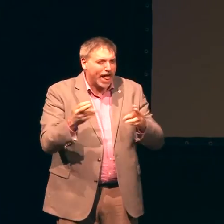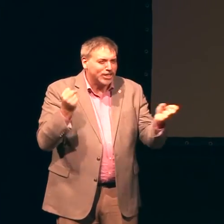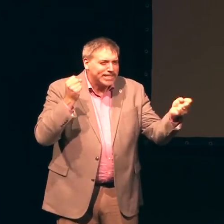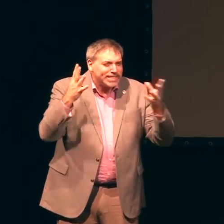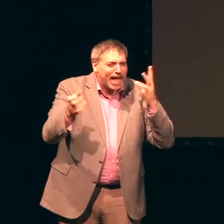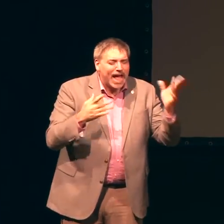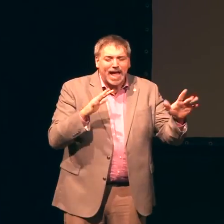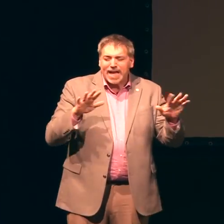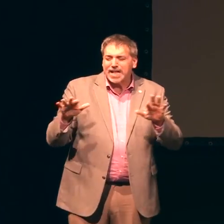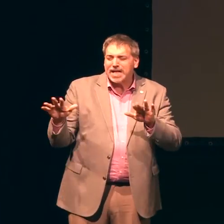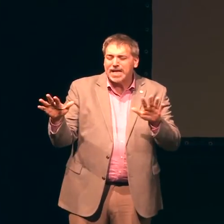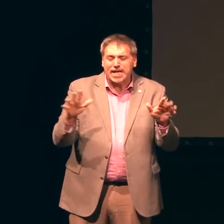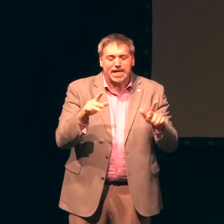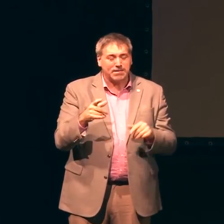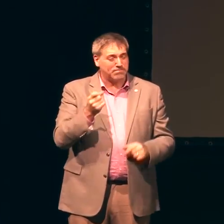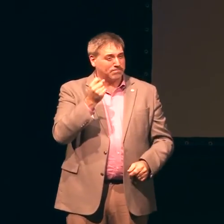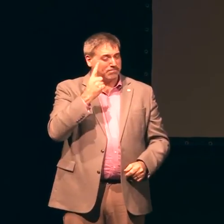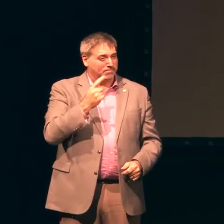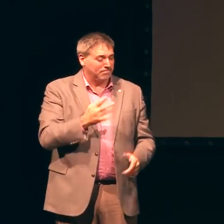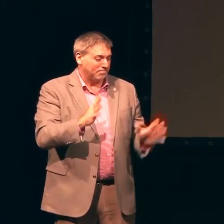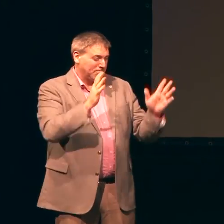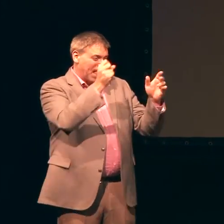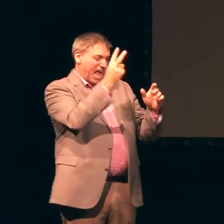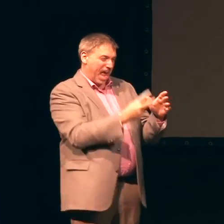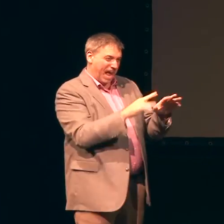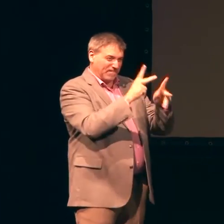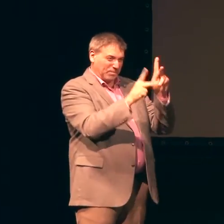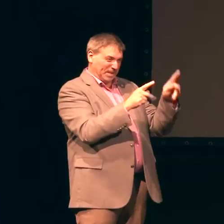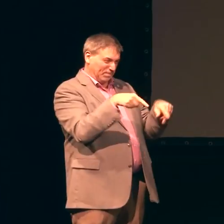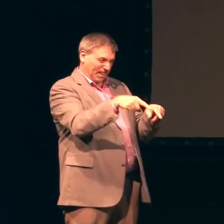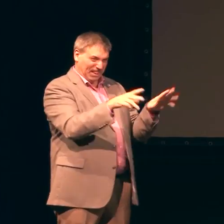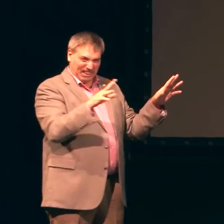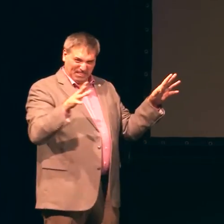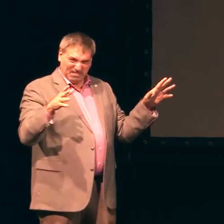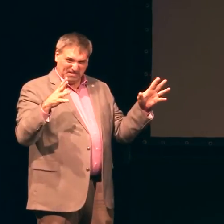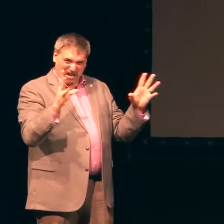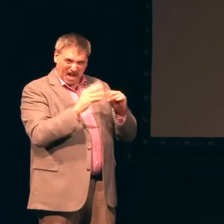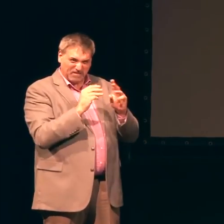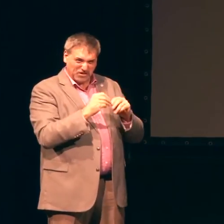I met so many people and there was international sign happening and you would